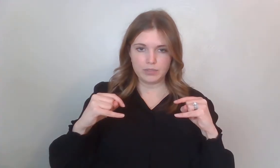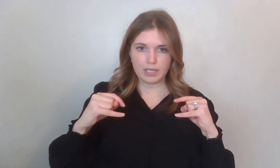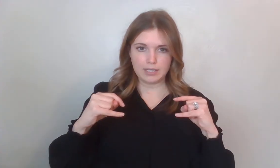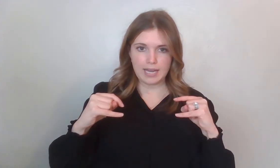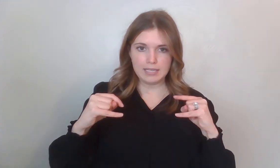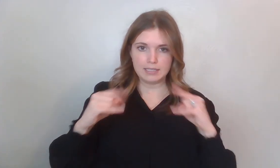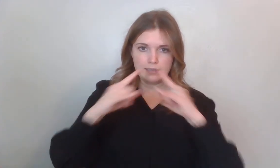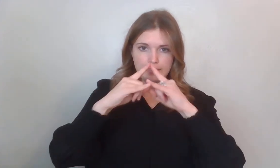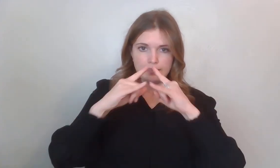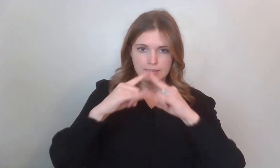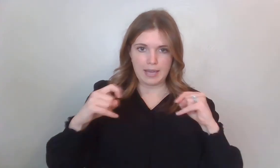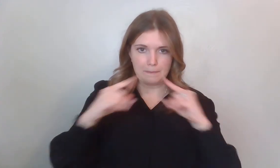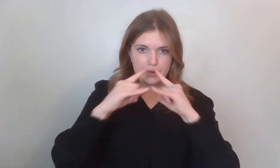It's like a tent CAMPING